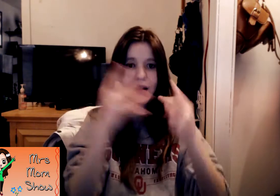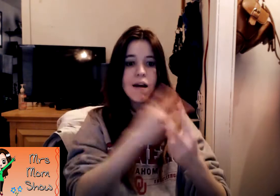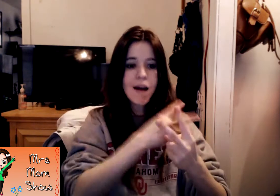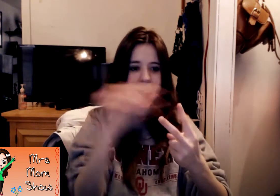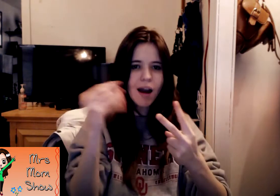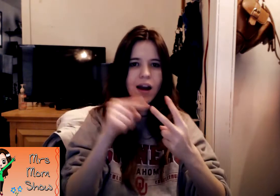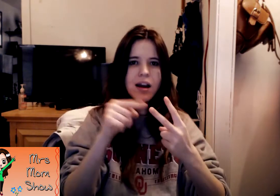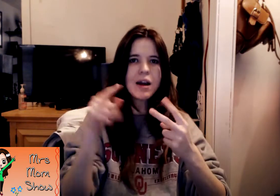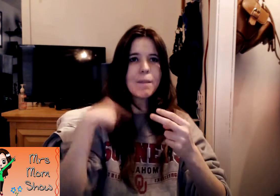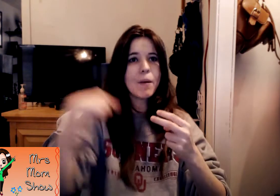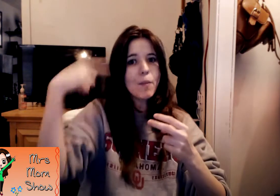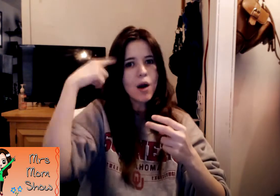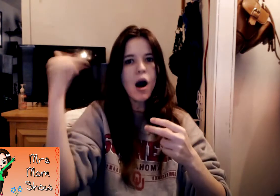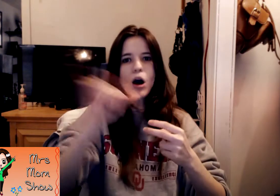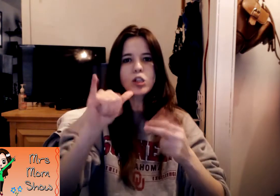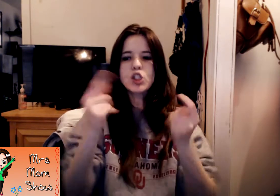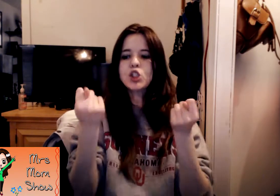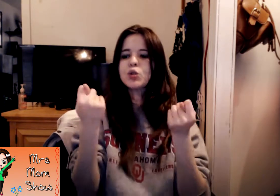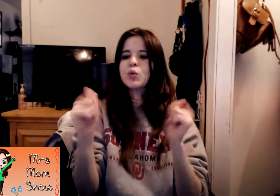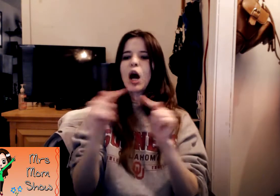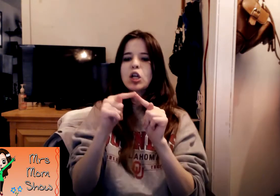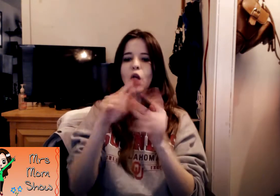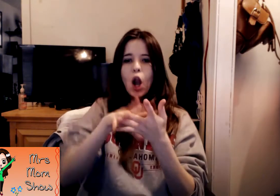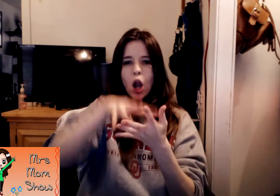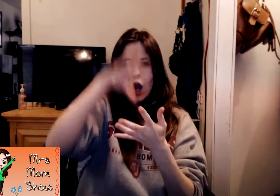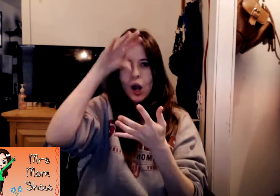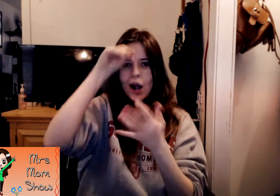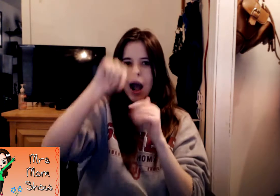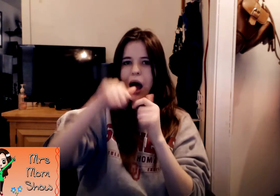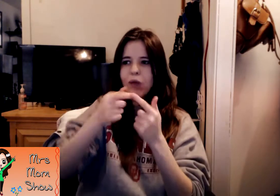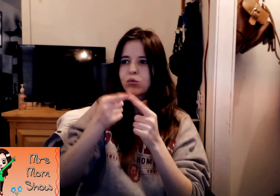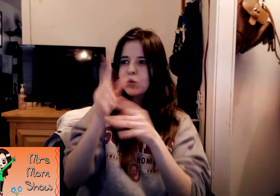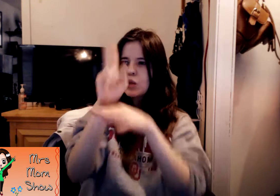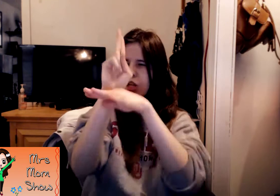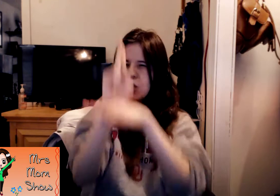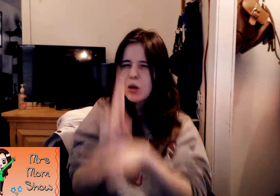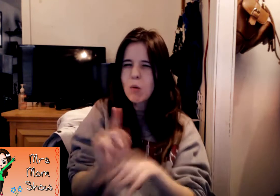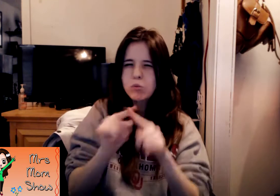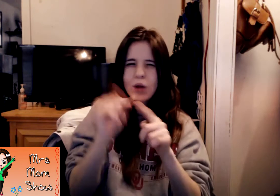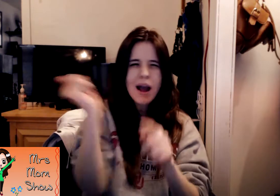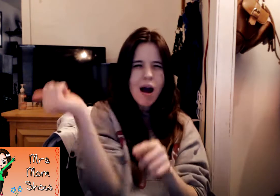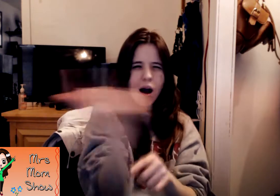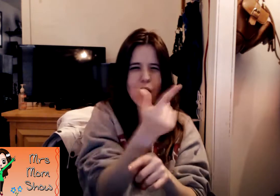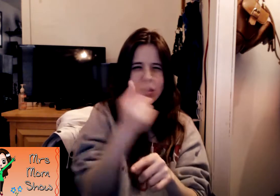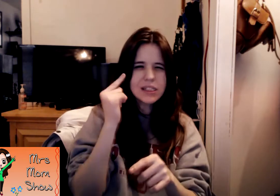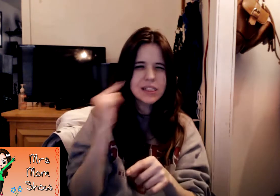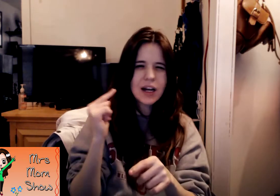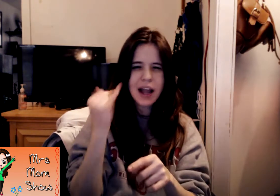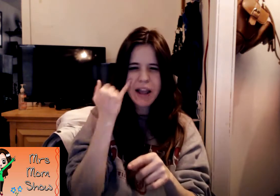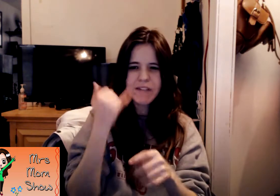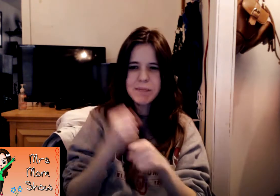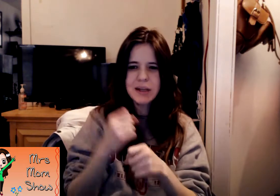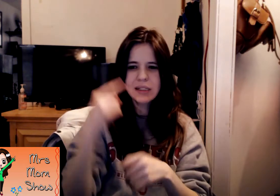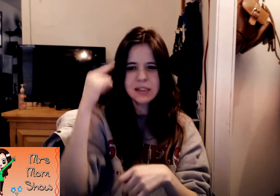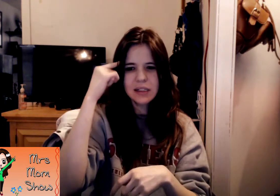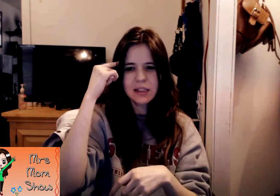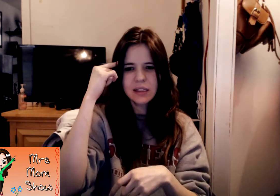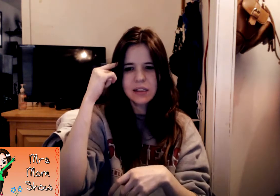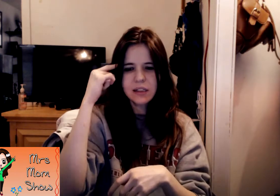And my brain's also trying to learn how to get used to all the different types of sounds, if that makes sense?